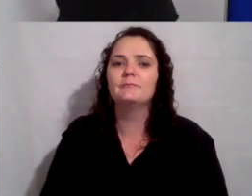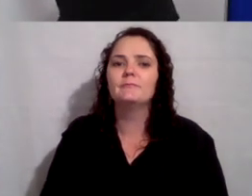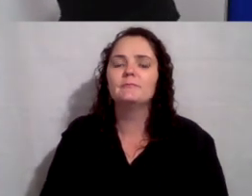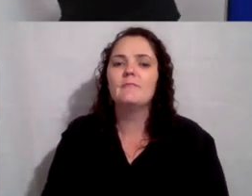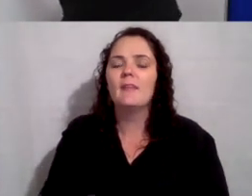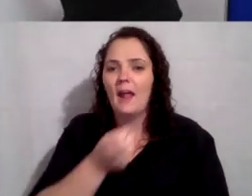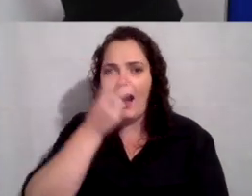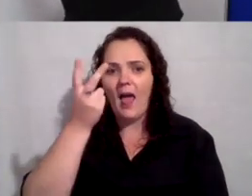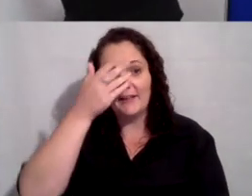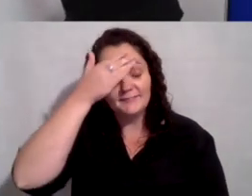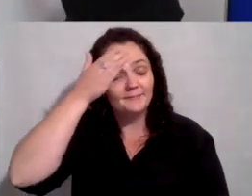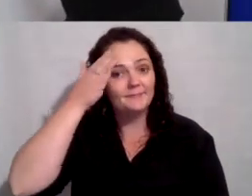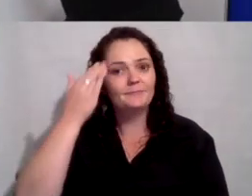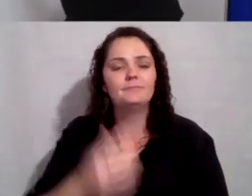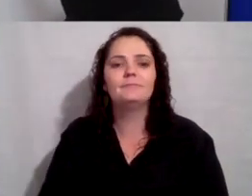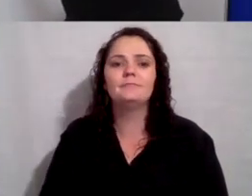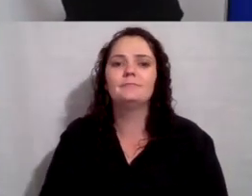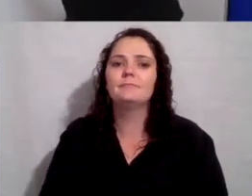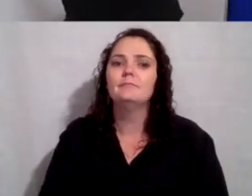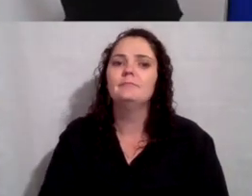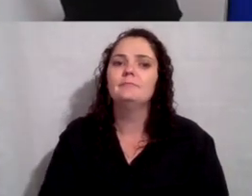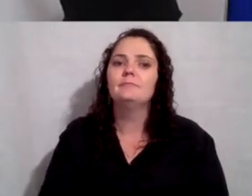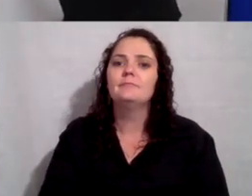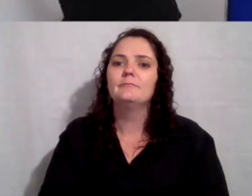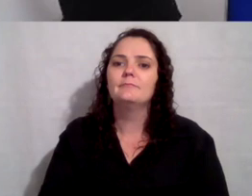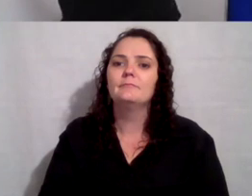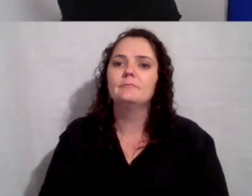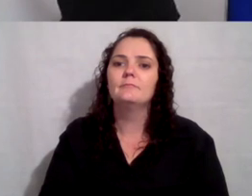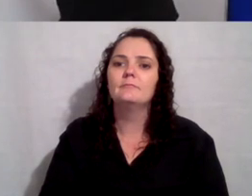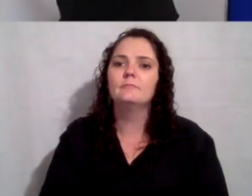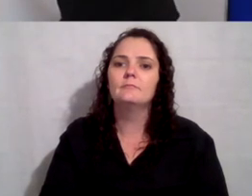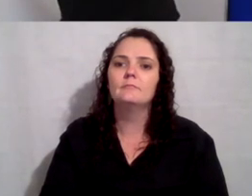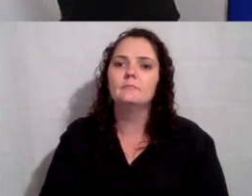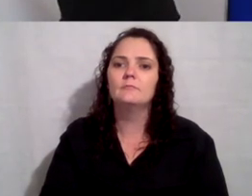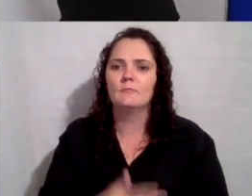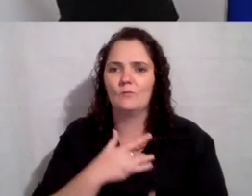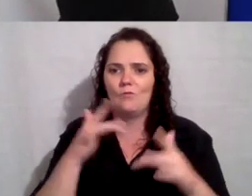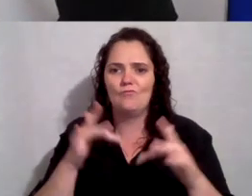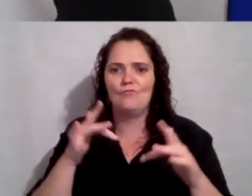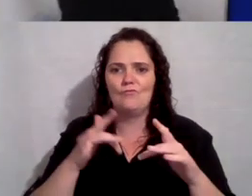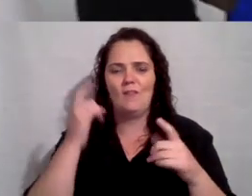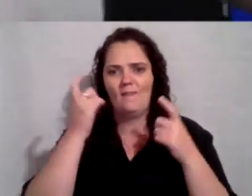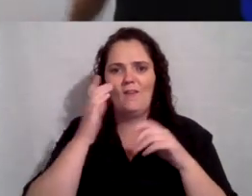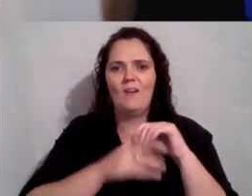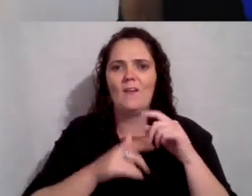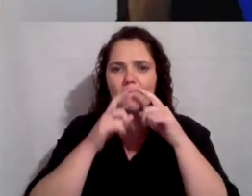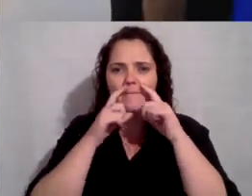and then up into her forehead. I haven't yet decided how I'm going to handle the mask but I'll do that in a